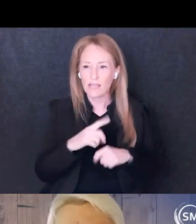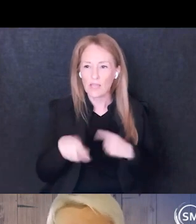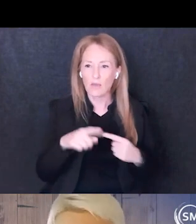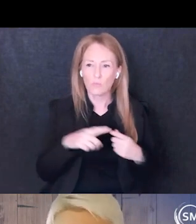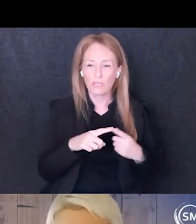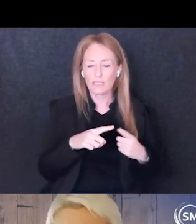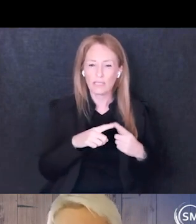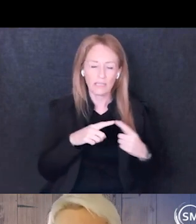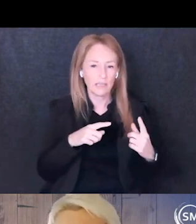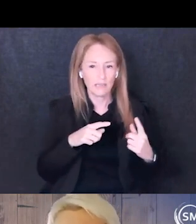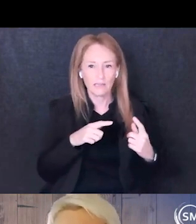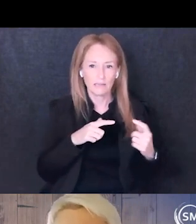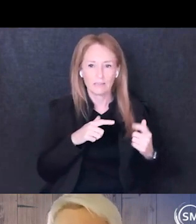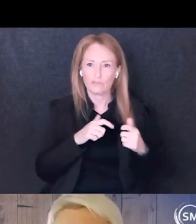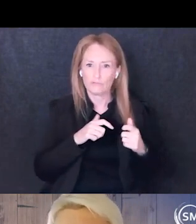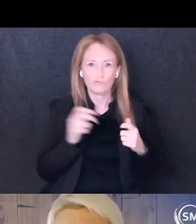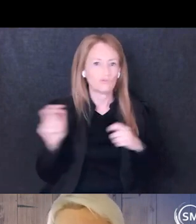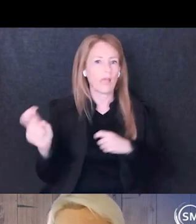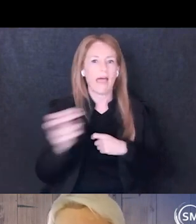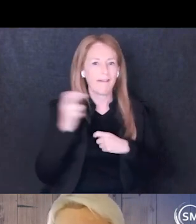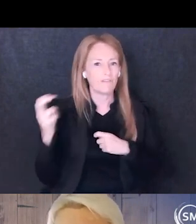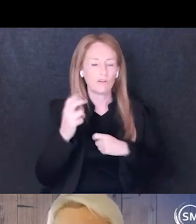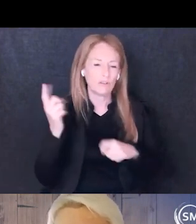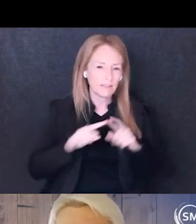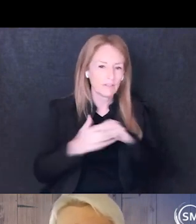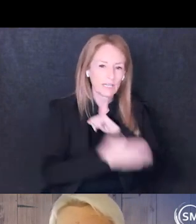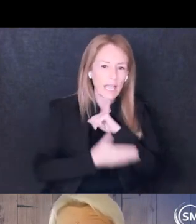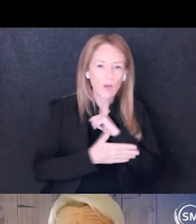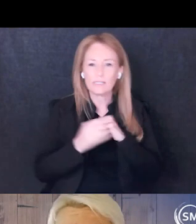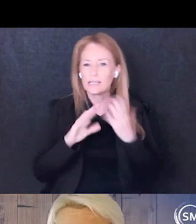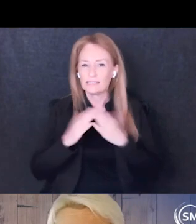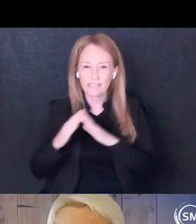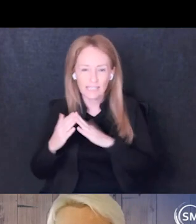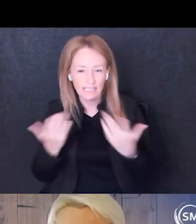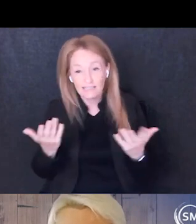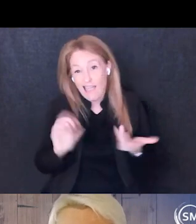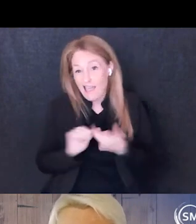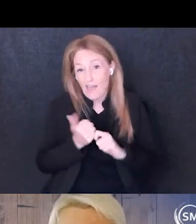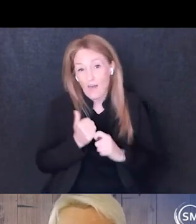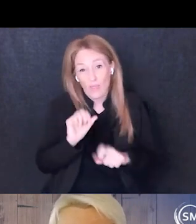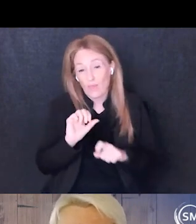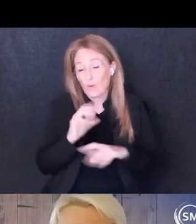ALL OF US DO. AND TO KNOW THAT THINGS ARE CONSISTENT ACROSS THOSE IS IMPORTANT